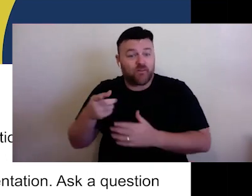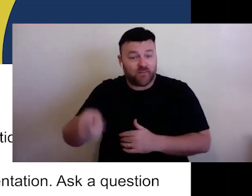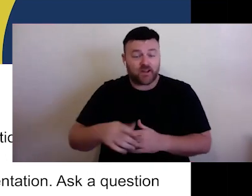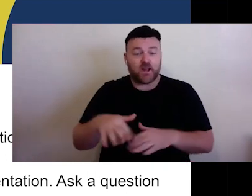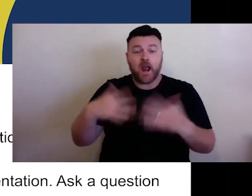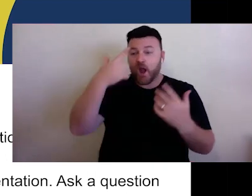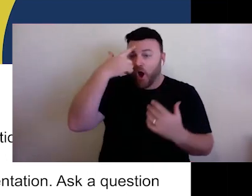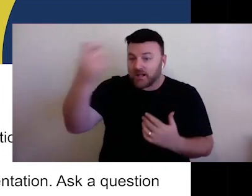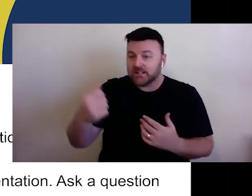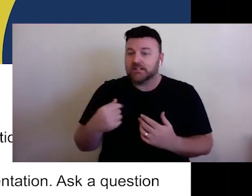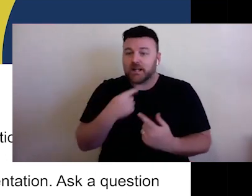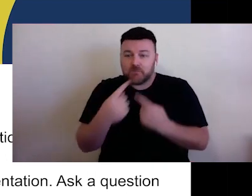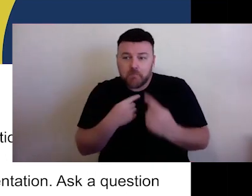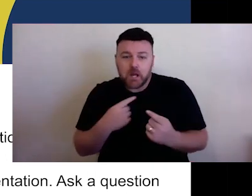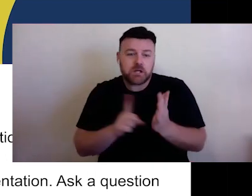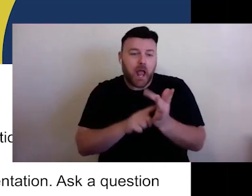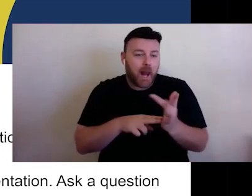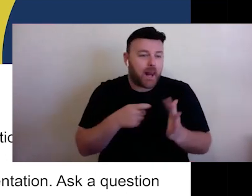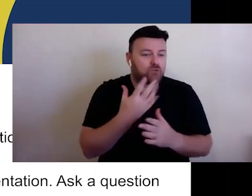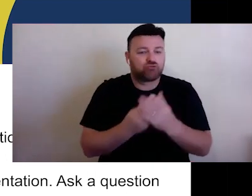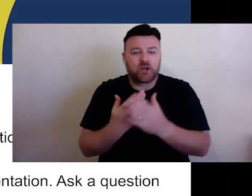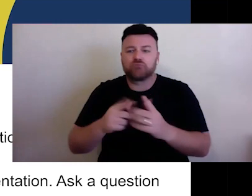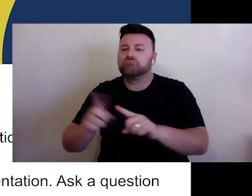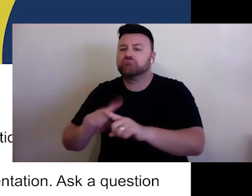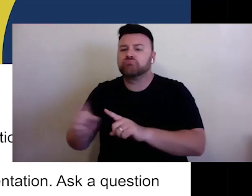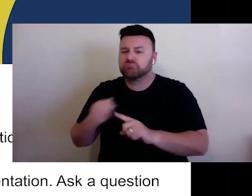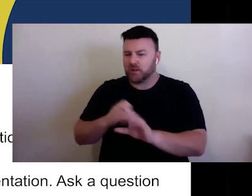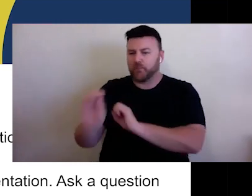and thoughts that you may have. The chat feature, again, is at the